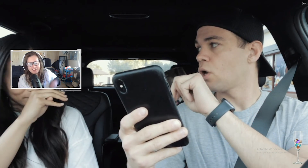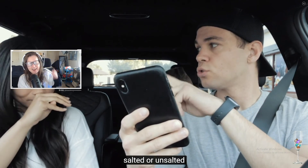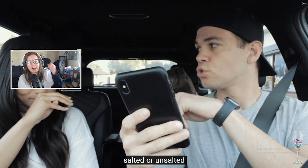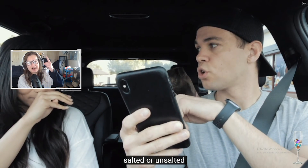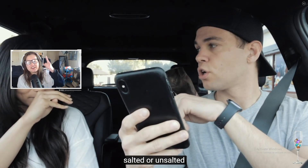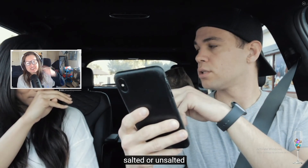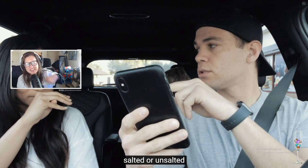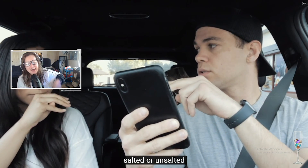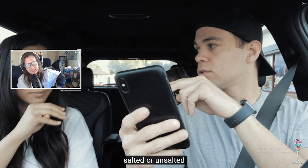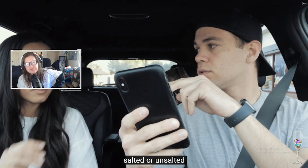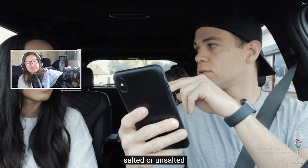I understand.